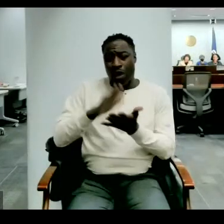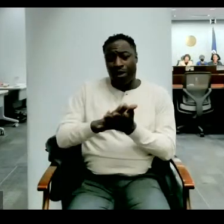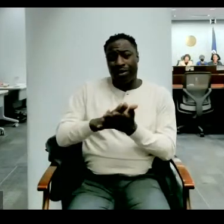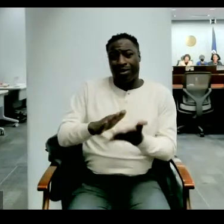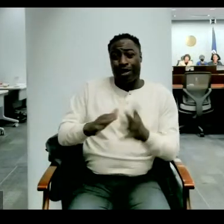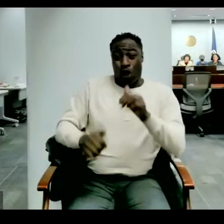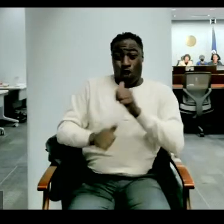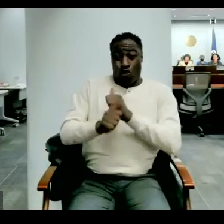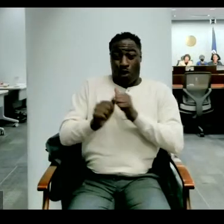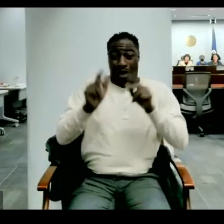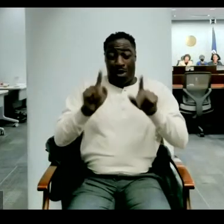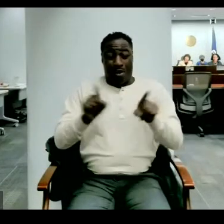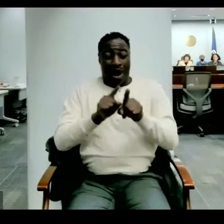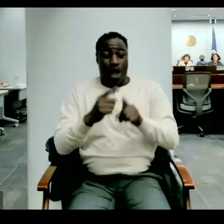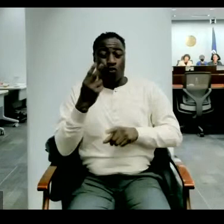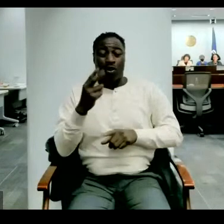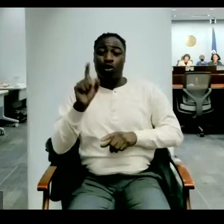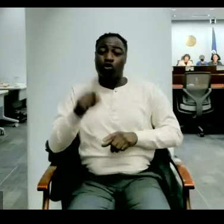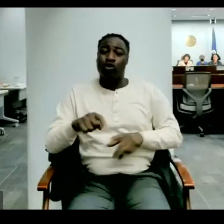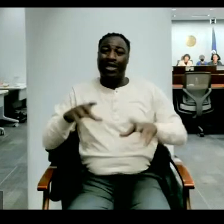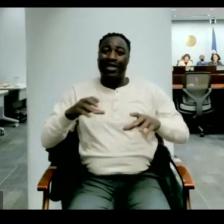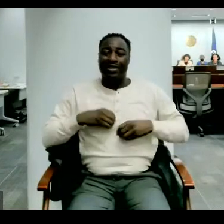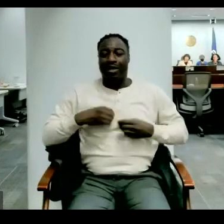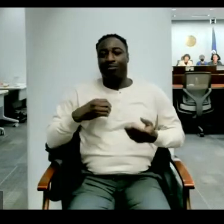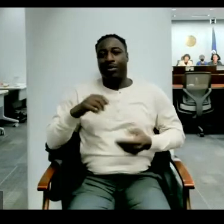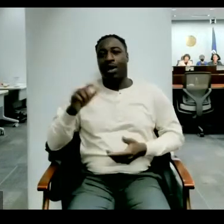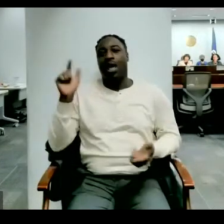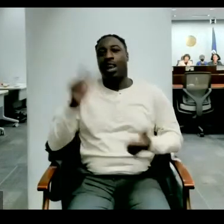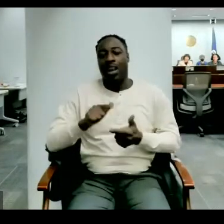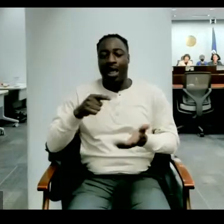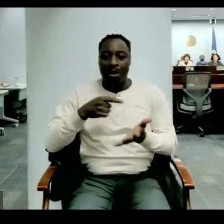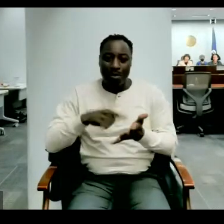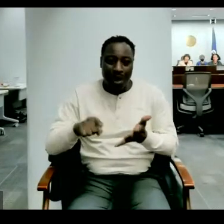head as a reason that they should accept substandard or unsafe working conditions.